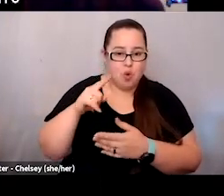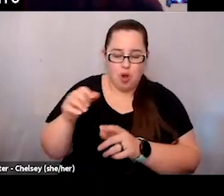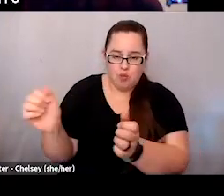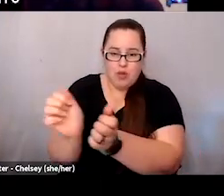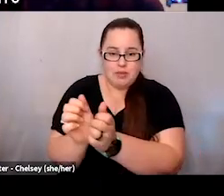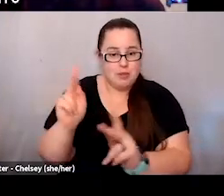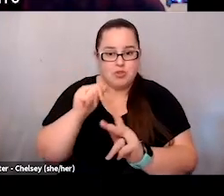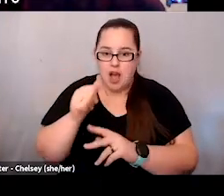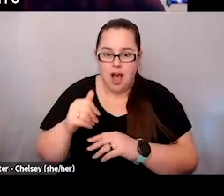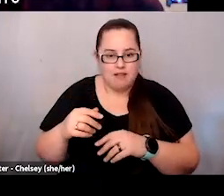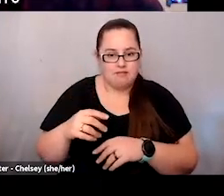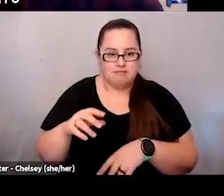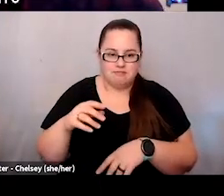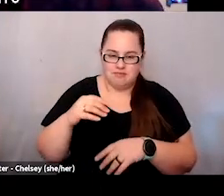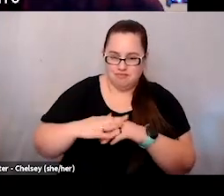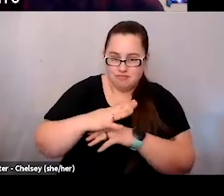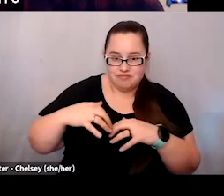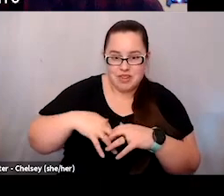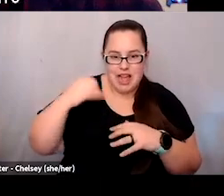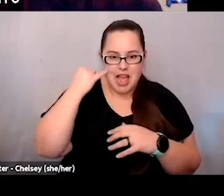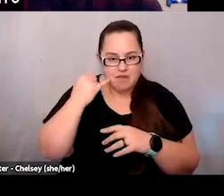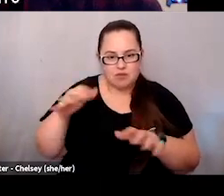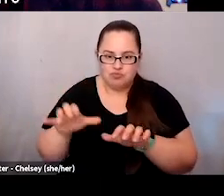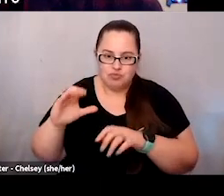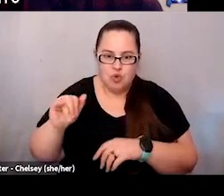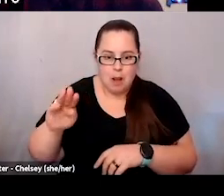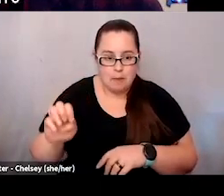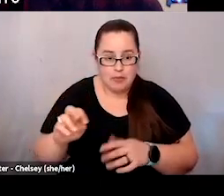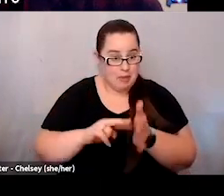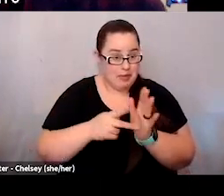Court strip tribes have the right to arrest non native who commit crimes on reservation